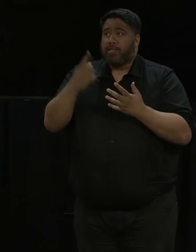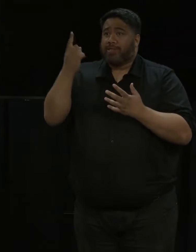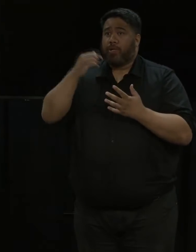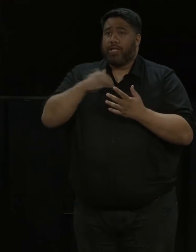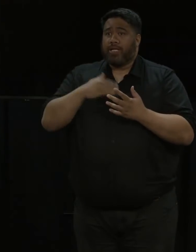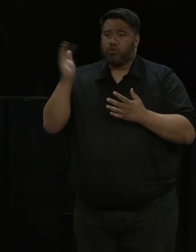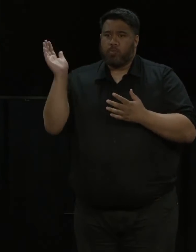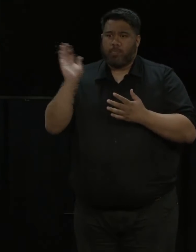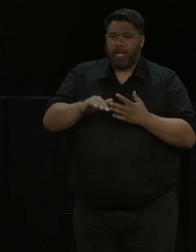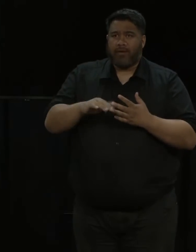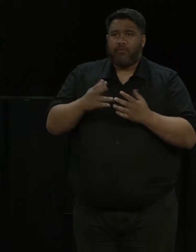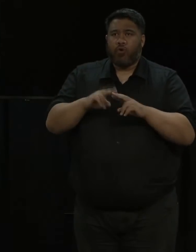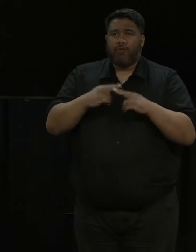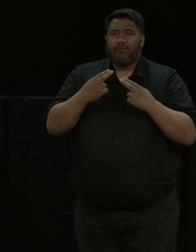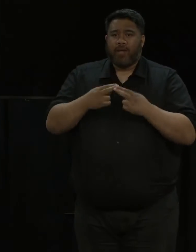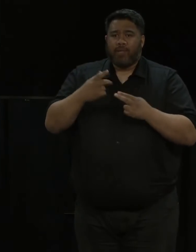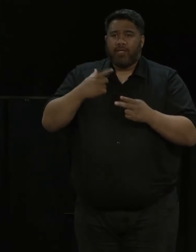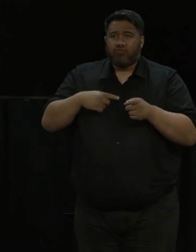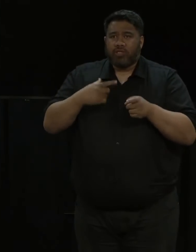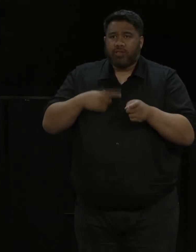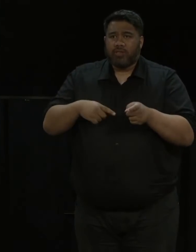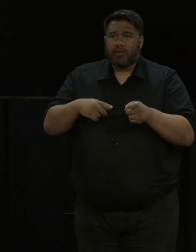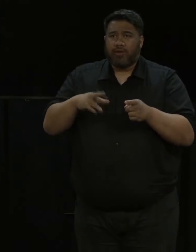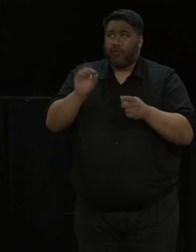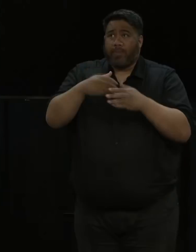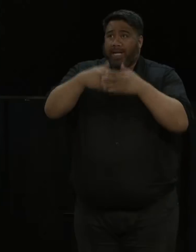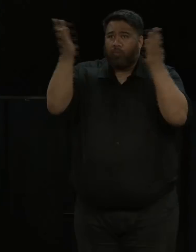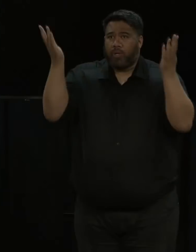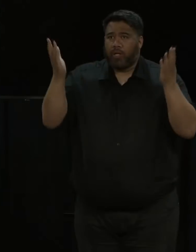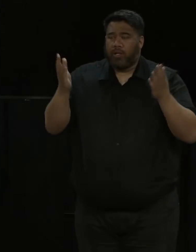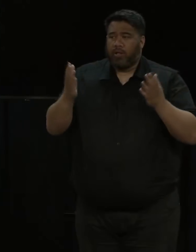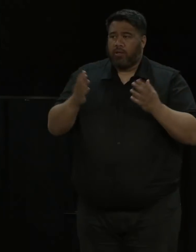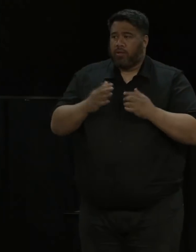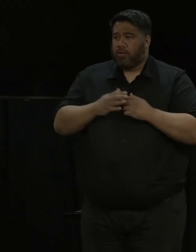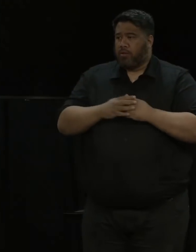allowing people from wherever